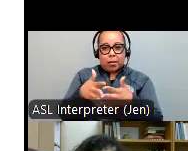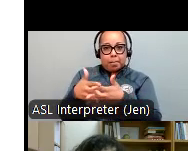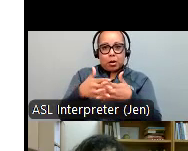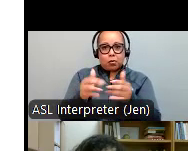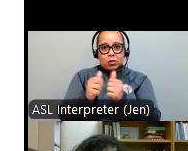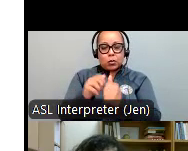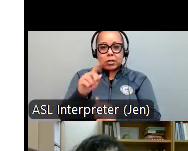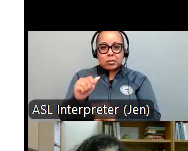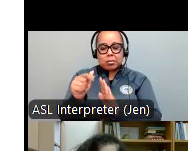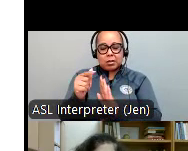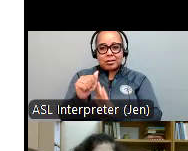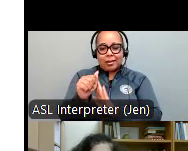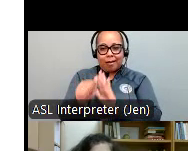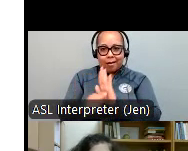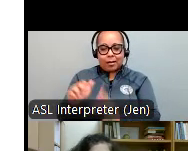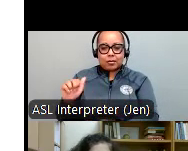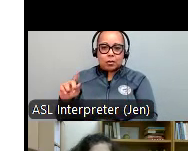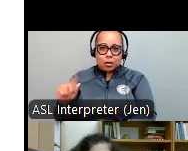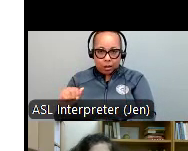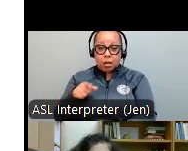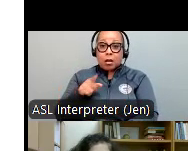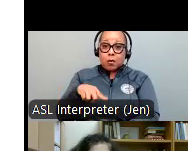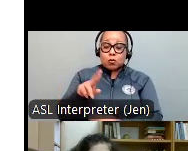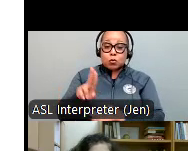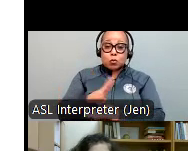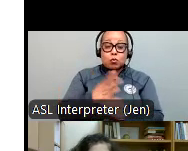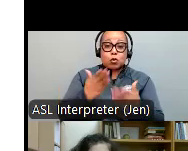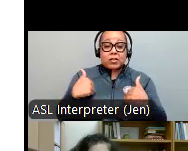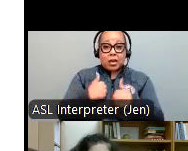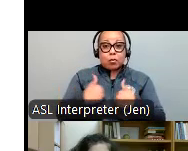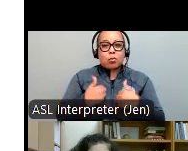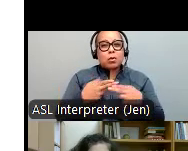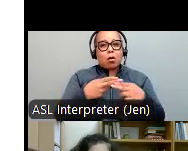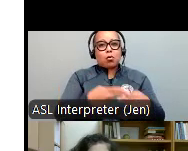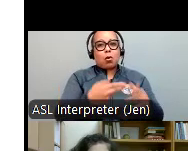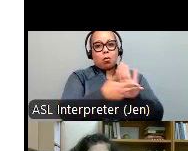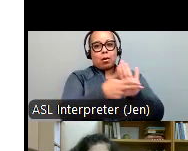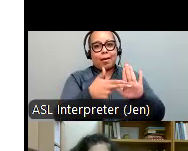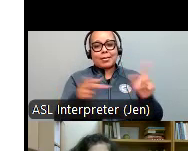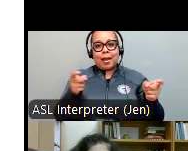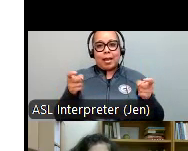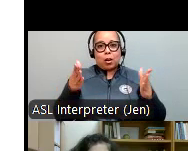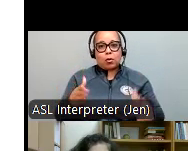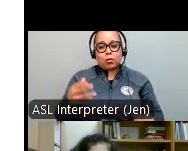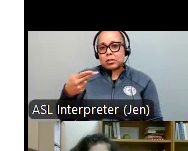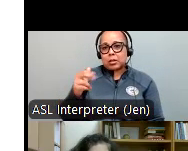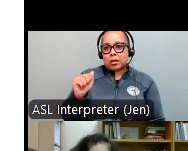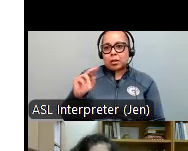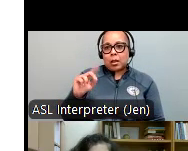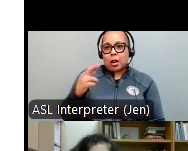Act. Individuals who use service animals are known as handlers, and they help an individual with a